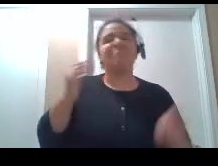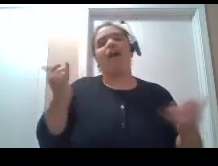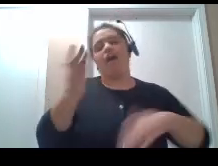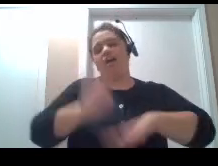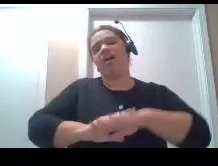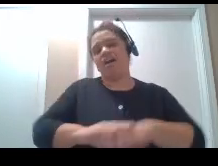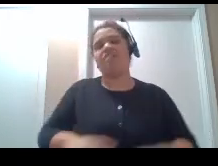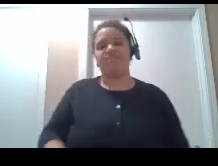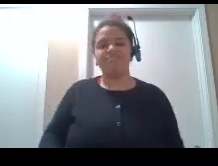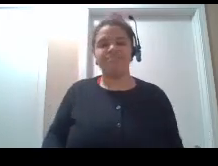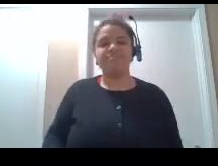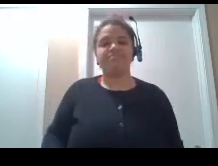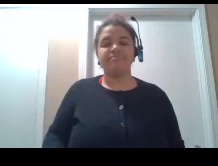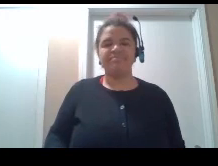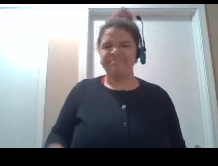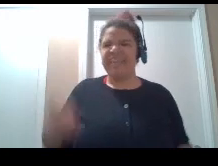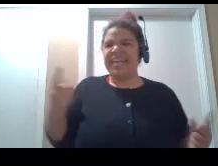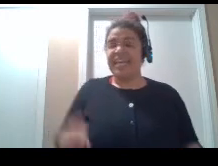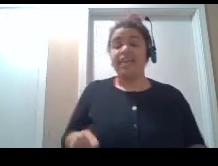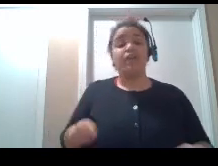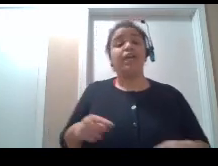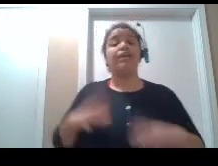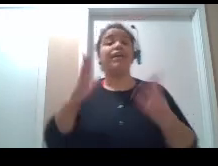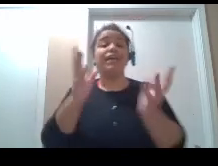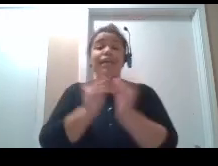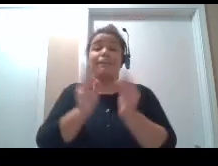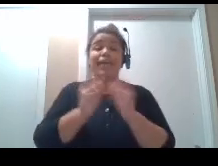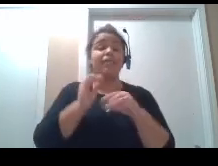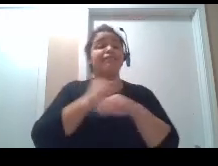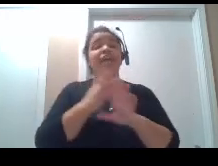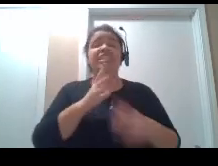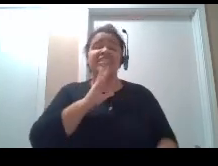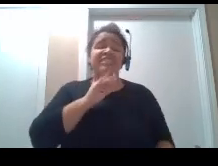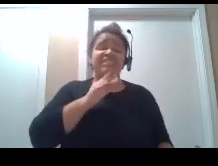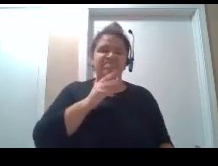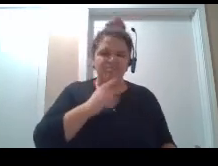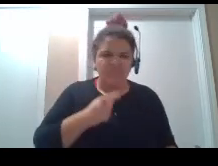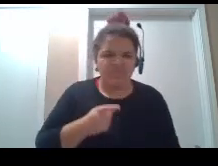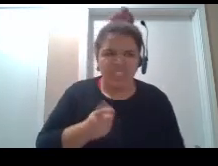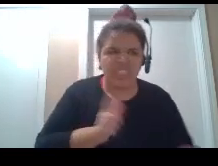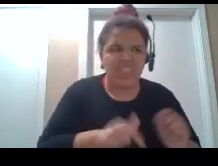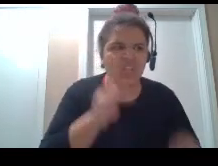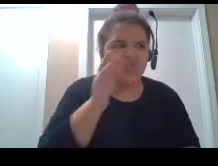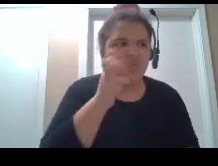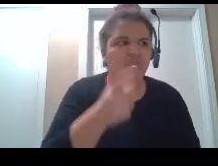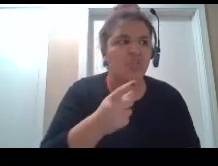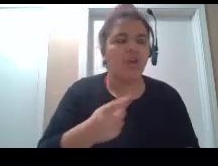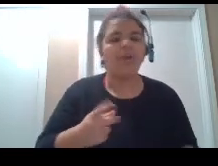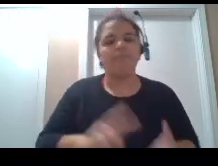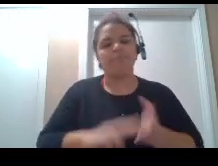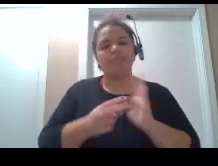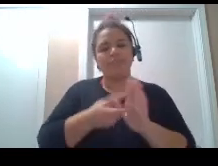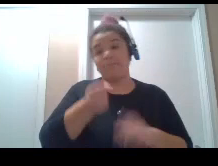Also, if people in the meeting can't hear you, you might be muted, or you might have not configured your mic correctly.